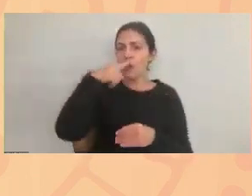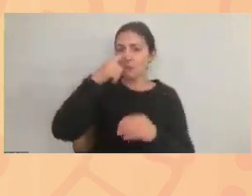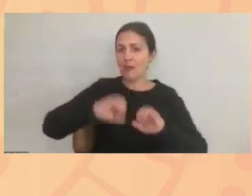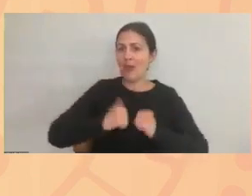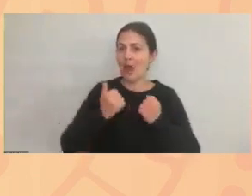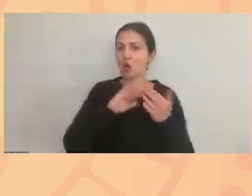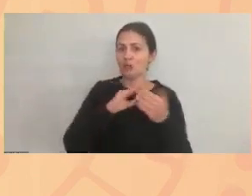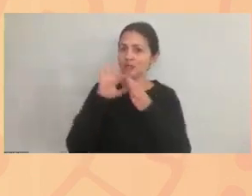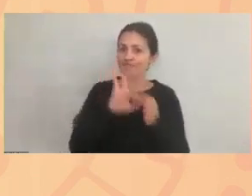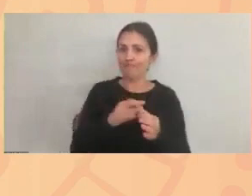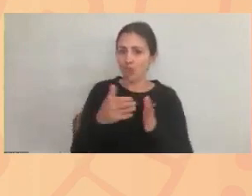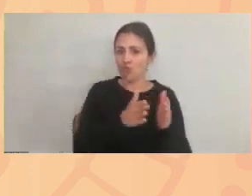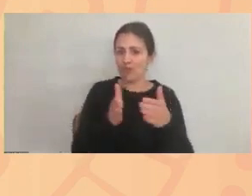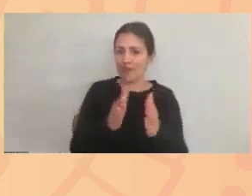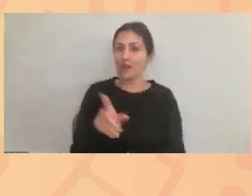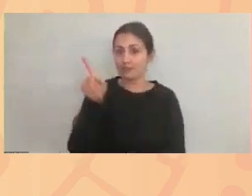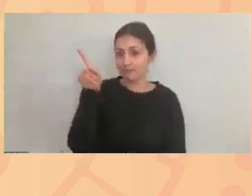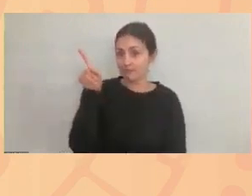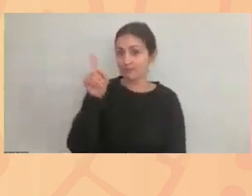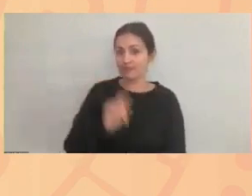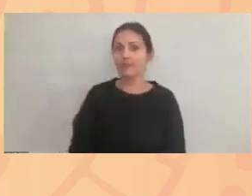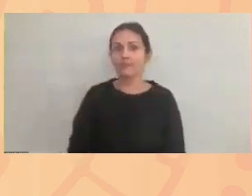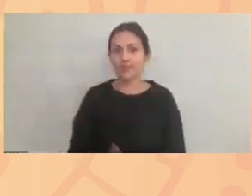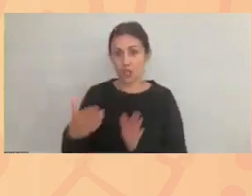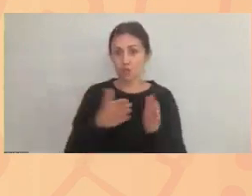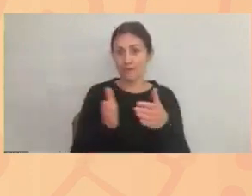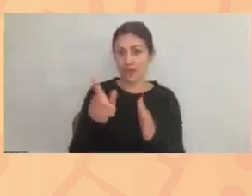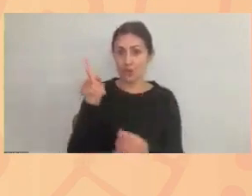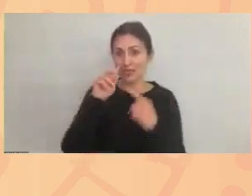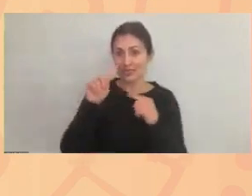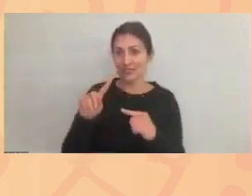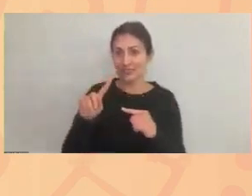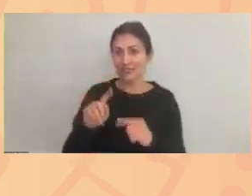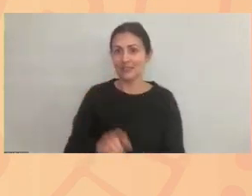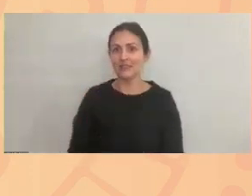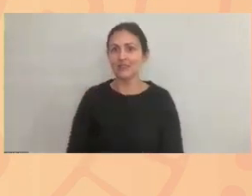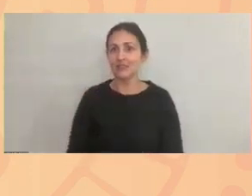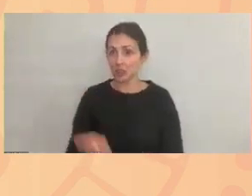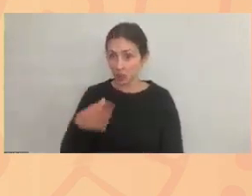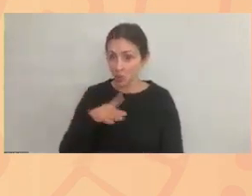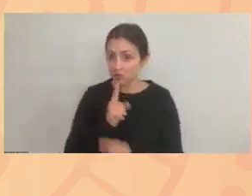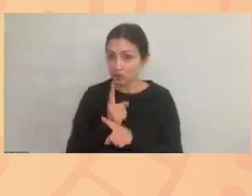On the screen is picture of the river and one of the ladies wants to talk about the importance of the river.